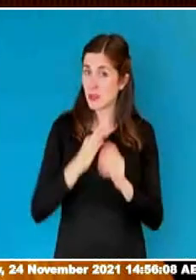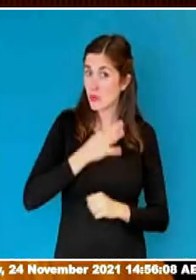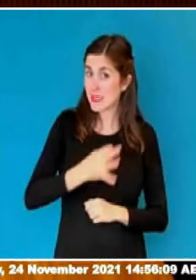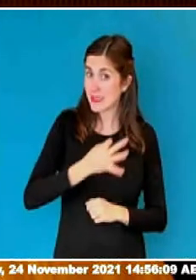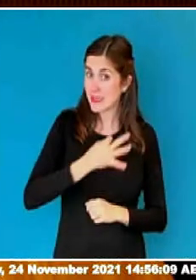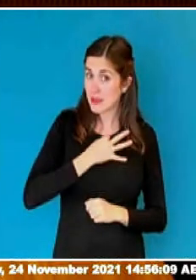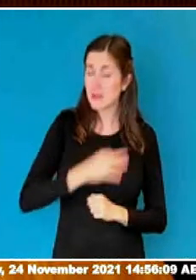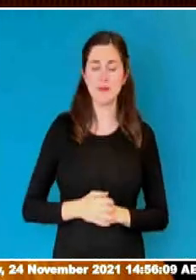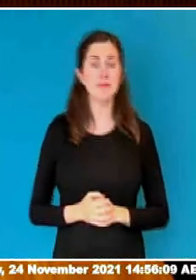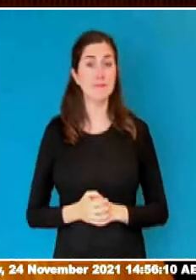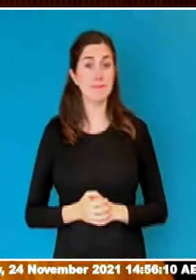Yes, it does.